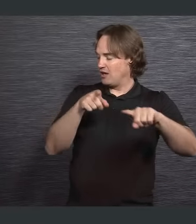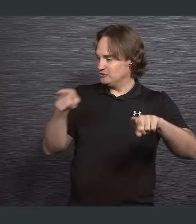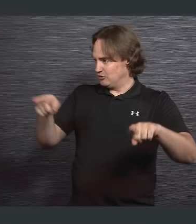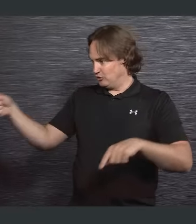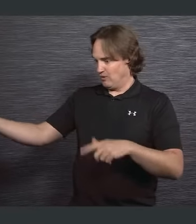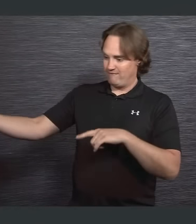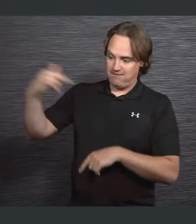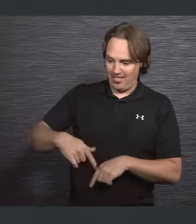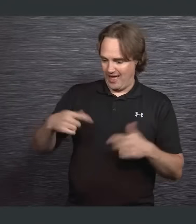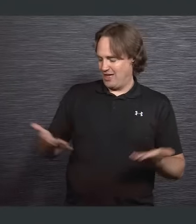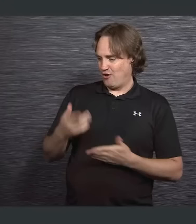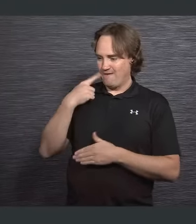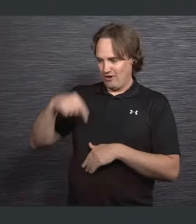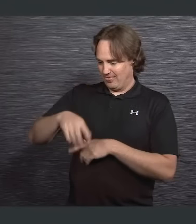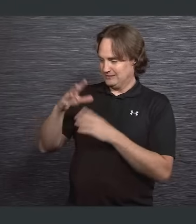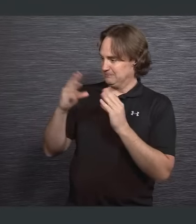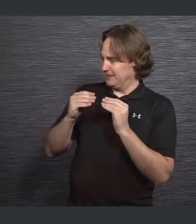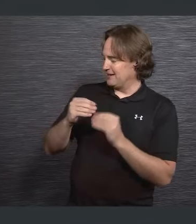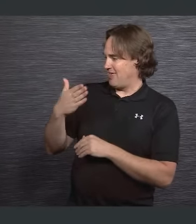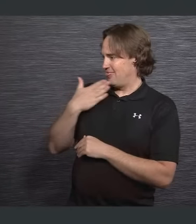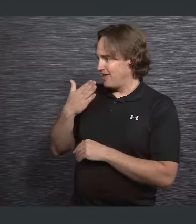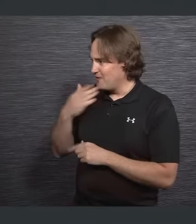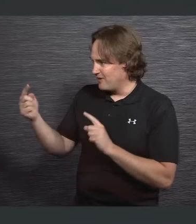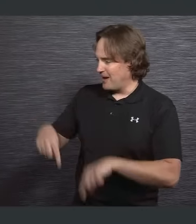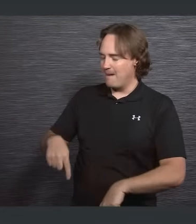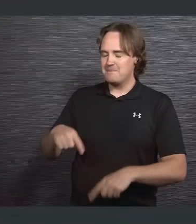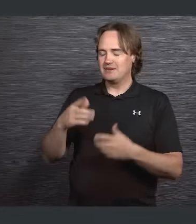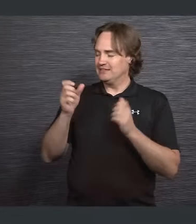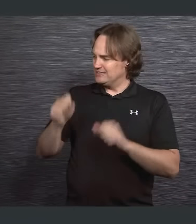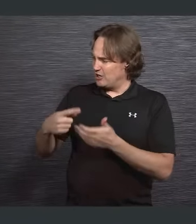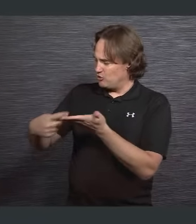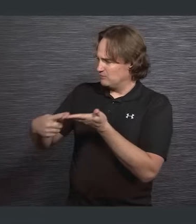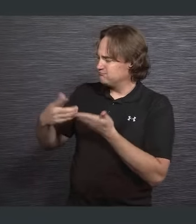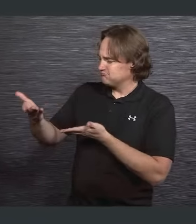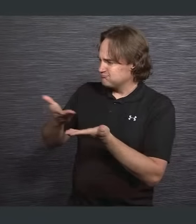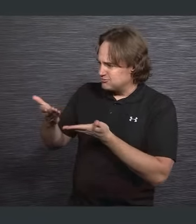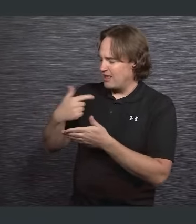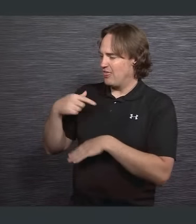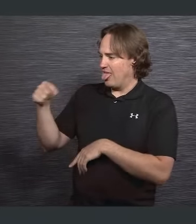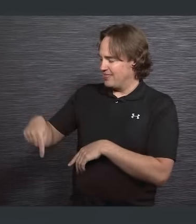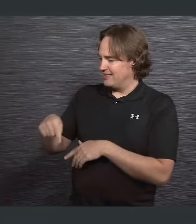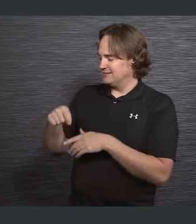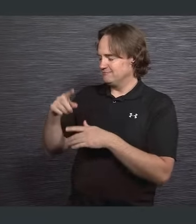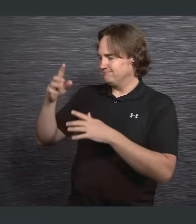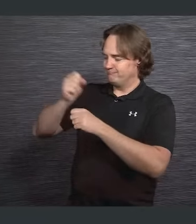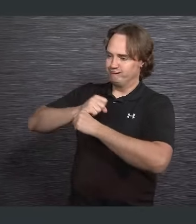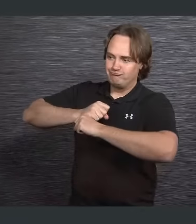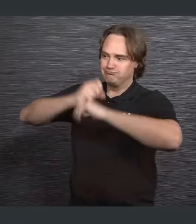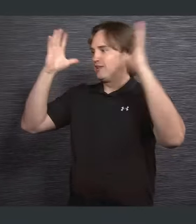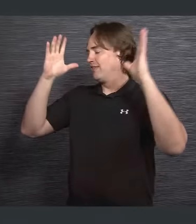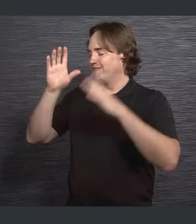So can you talk briefly about what it was like for you adapting this big IP?